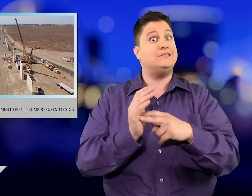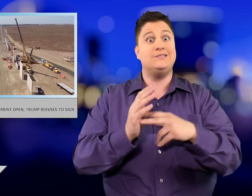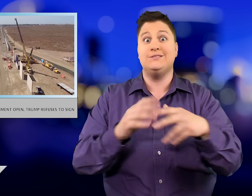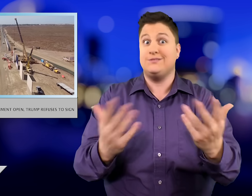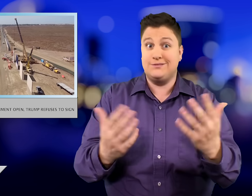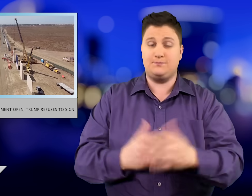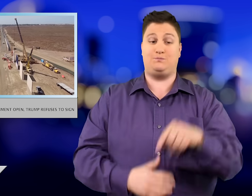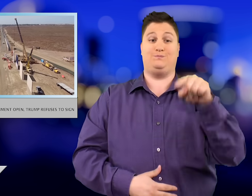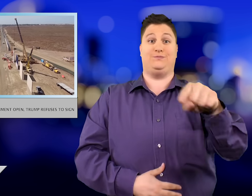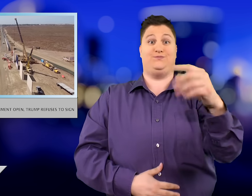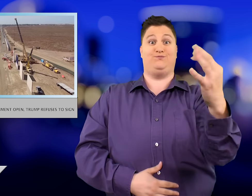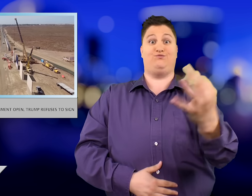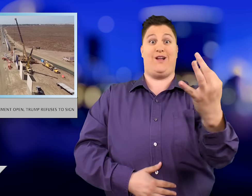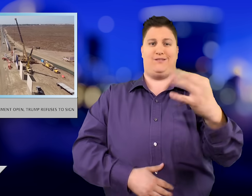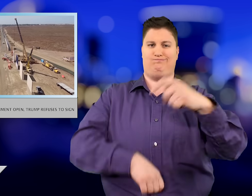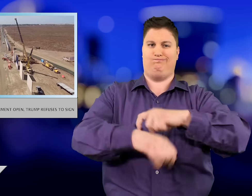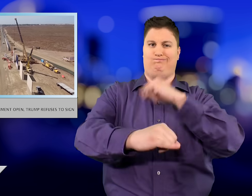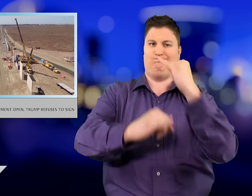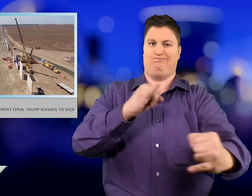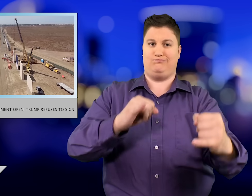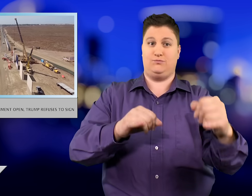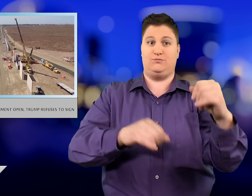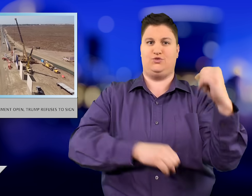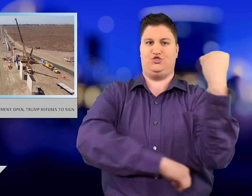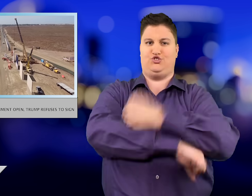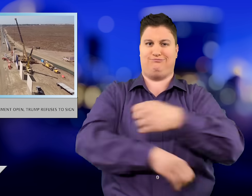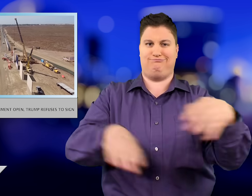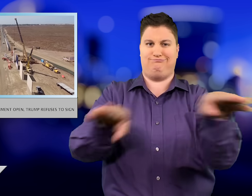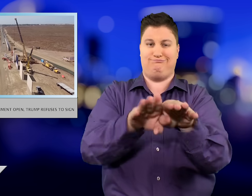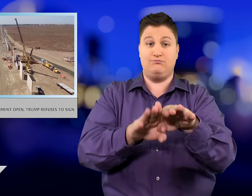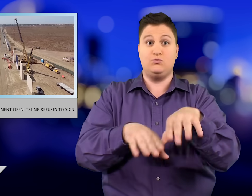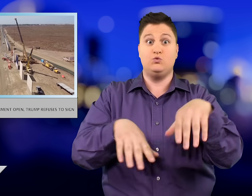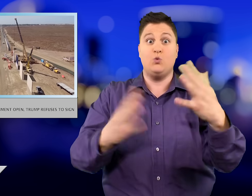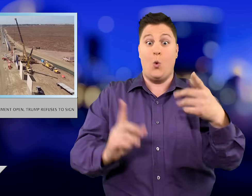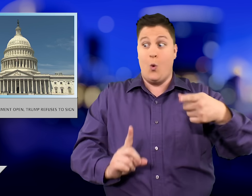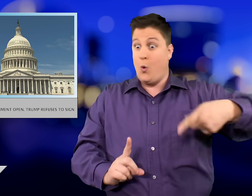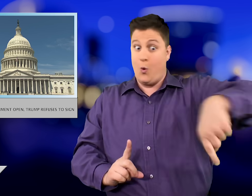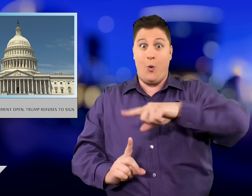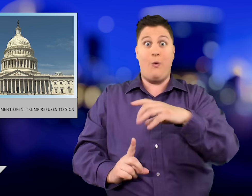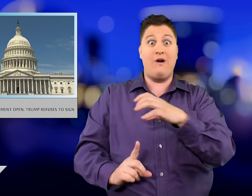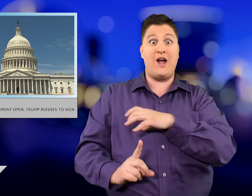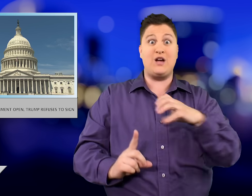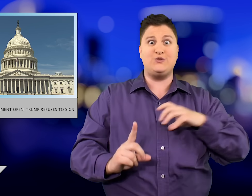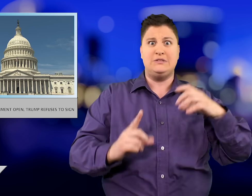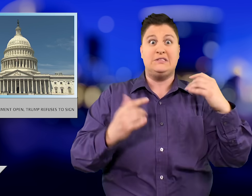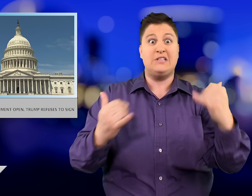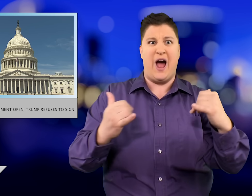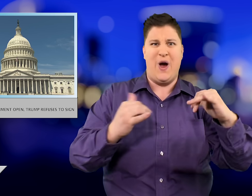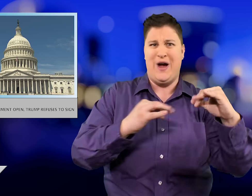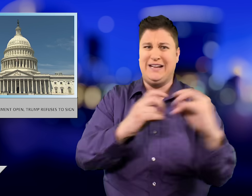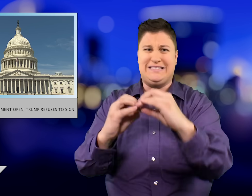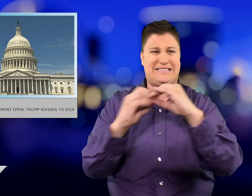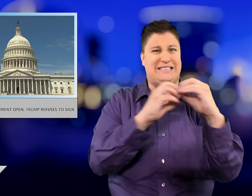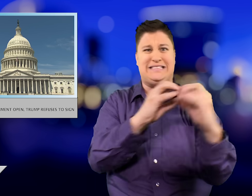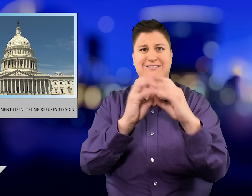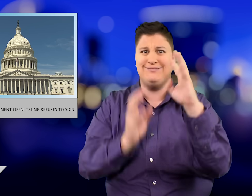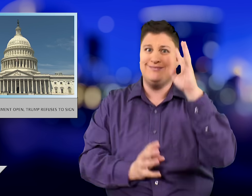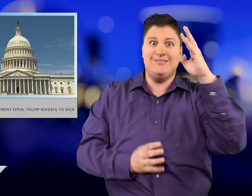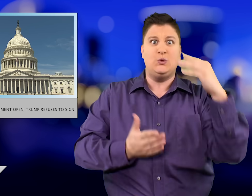That means lawmakers are now scrambling to come up with another solution to keep funds